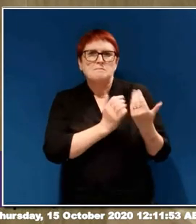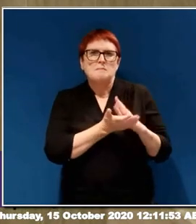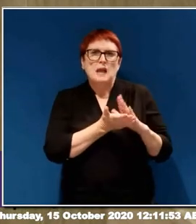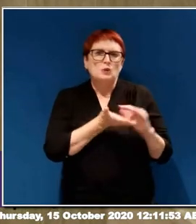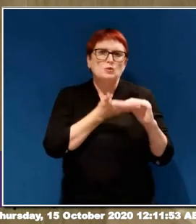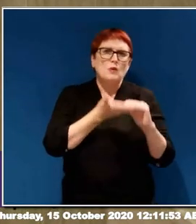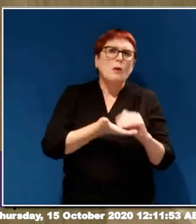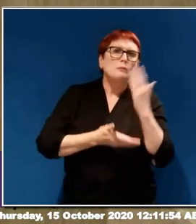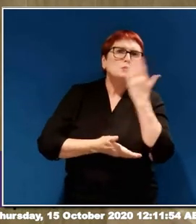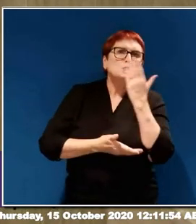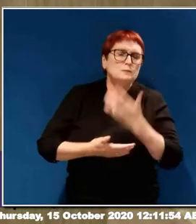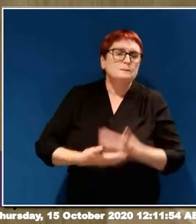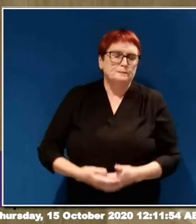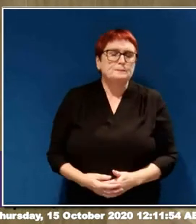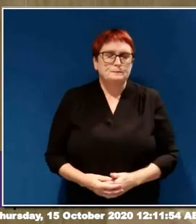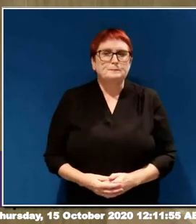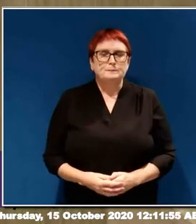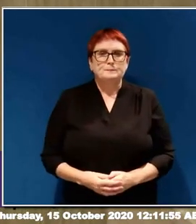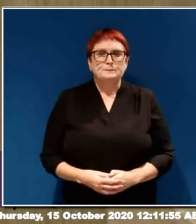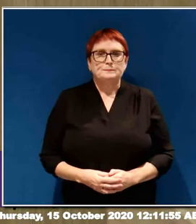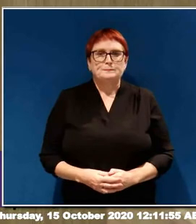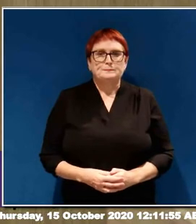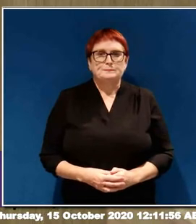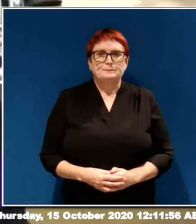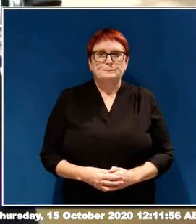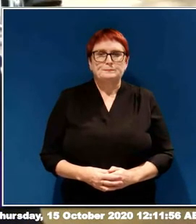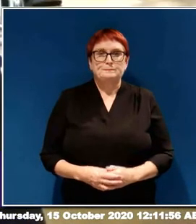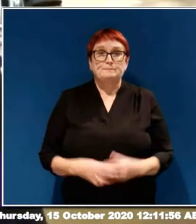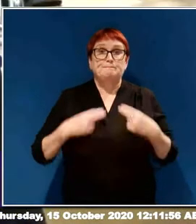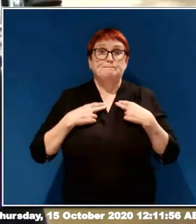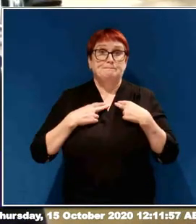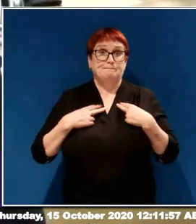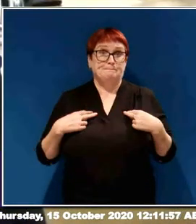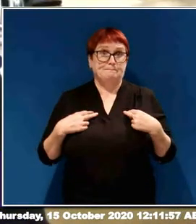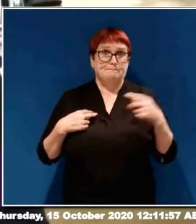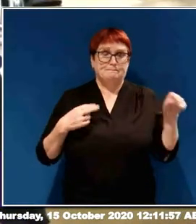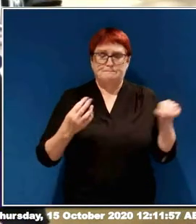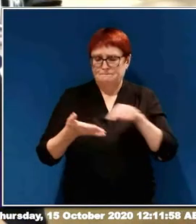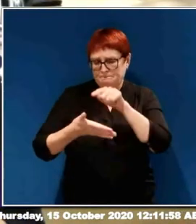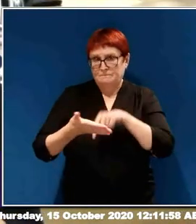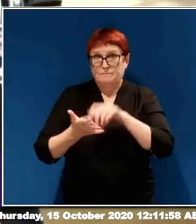Can I take you back into this statement and the part which talks